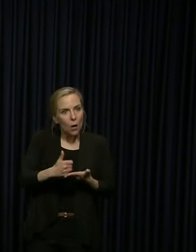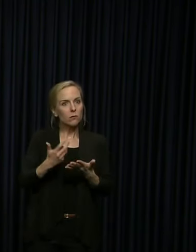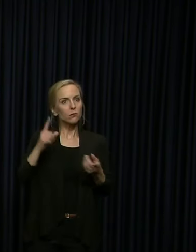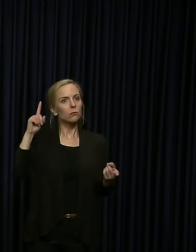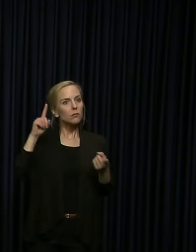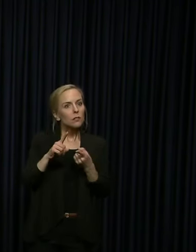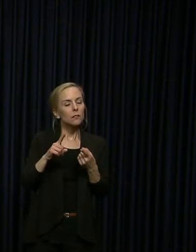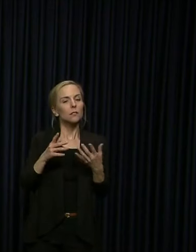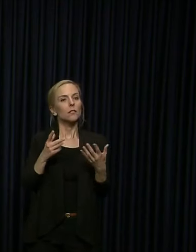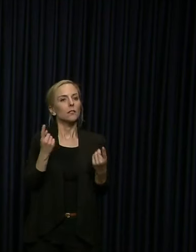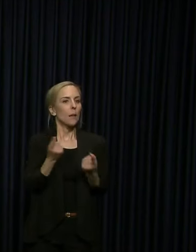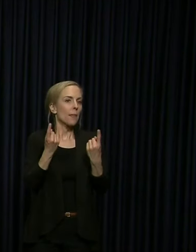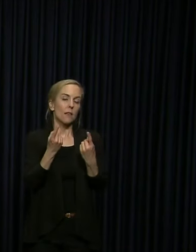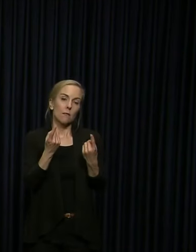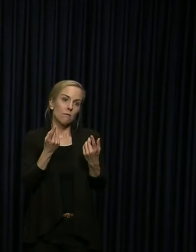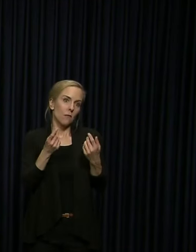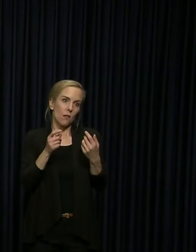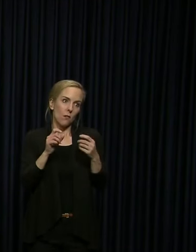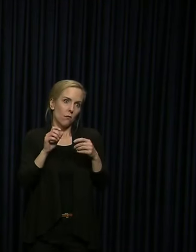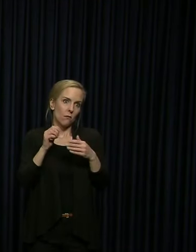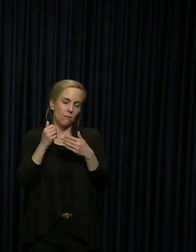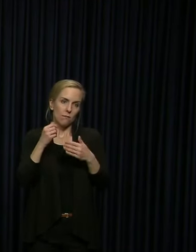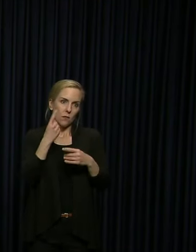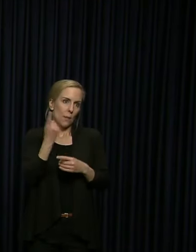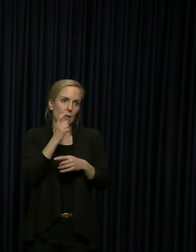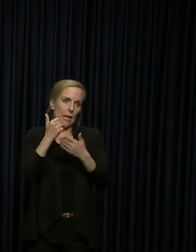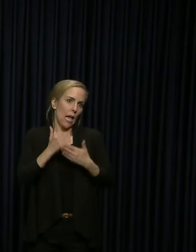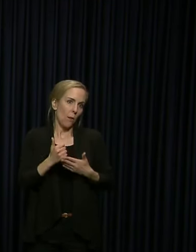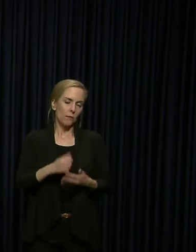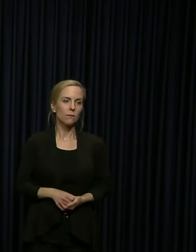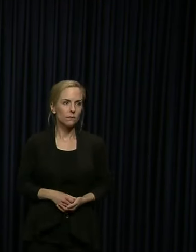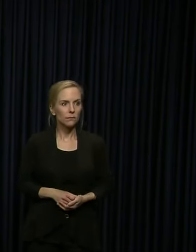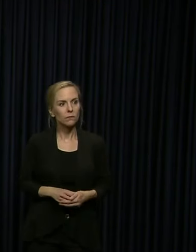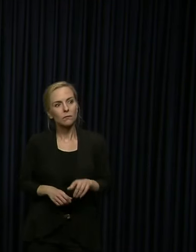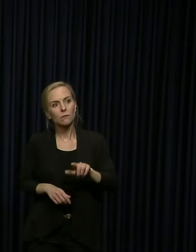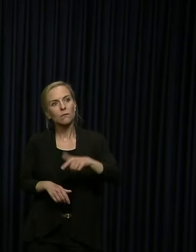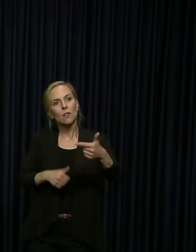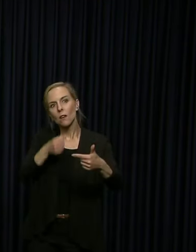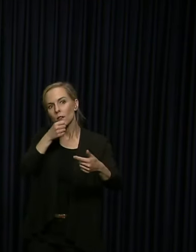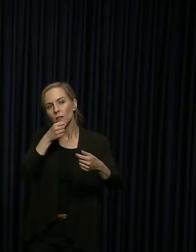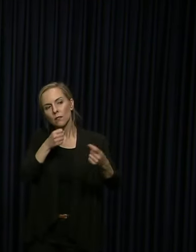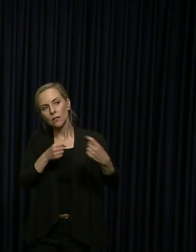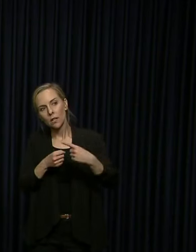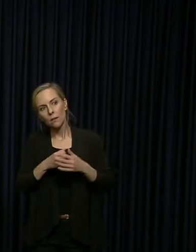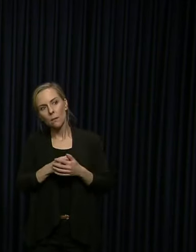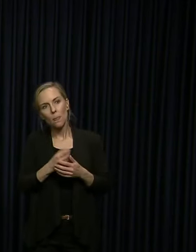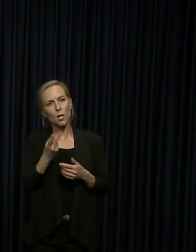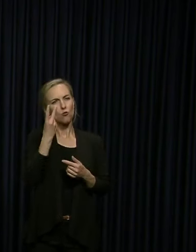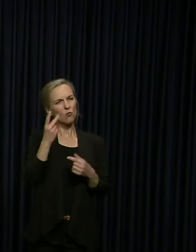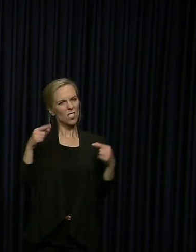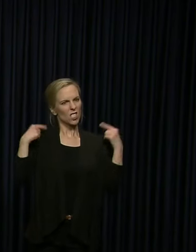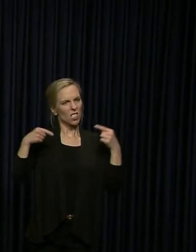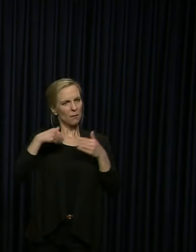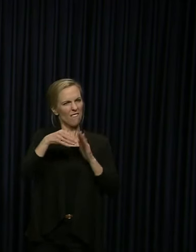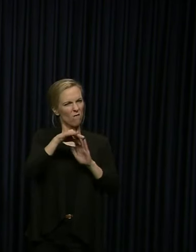IT'S CREATIVE. IT'S AN OPPORTUNITY TO BE THERE IN PERSON BUT YOU CAN ONLY DO IT IF YOU FOLLOW THE SET OF RULES,